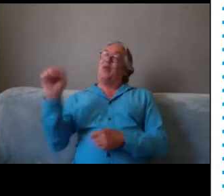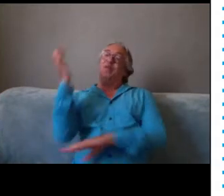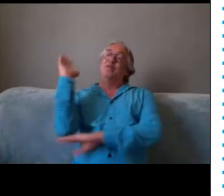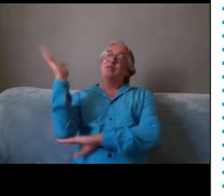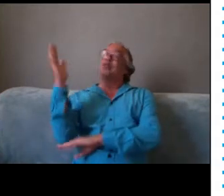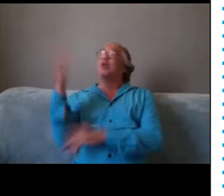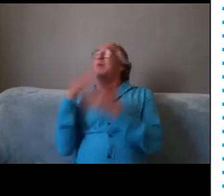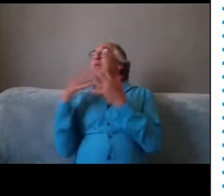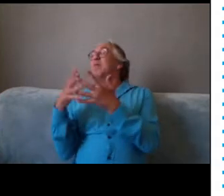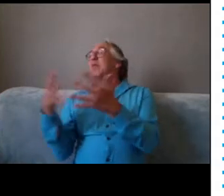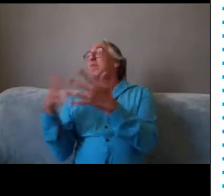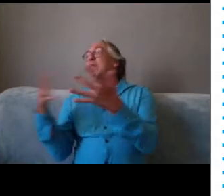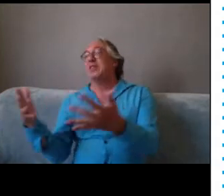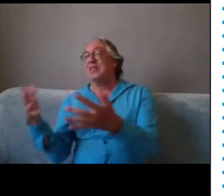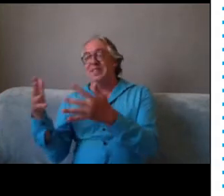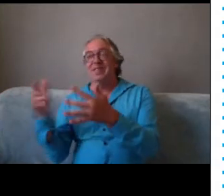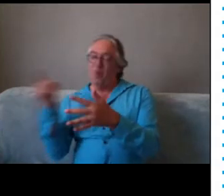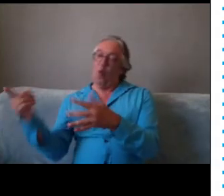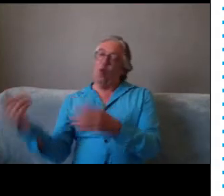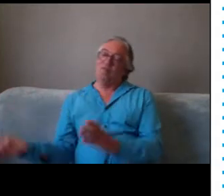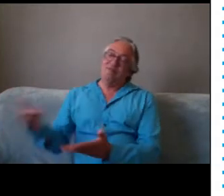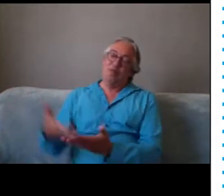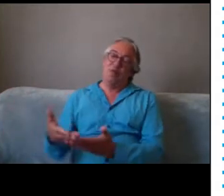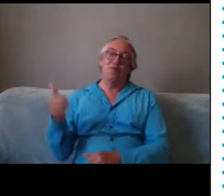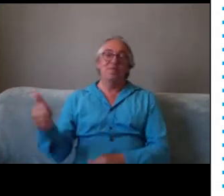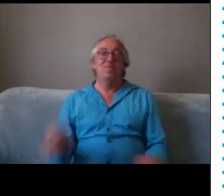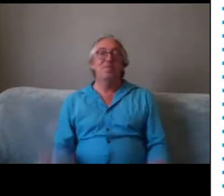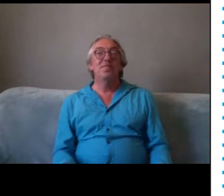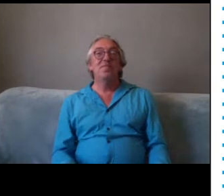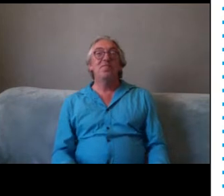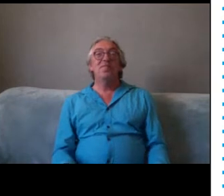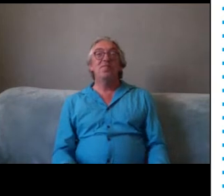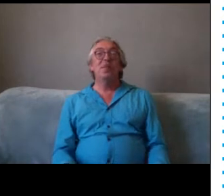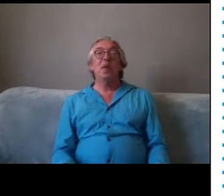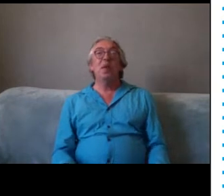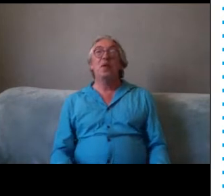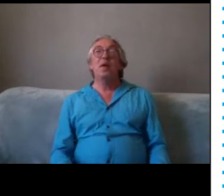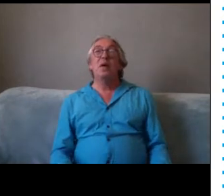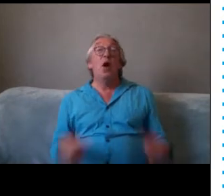We are also working together with the Inclusive Mobility Alliance